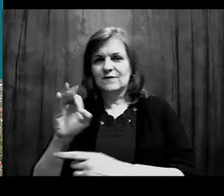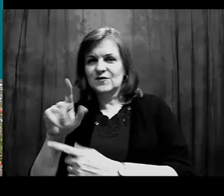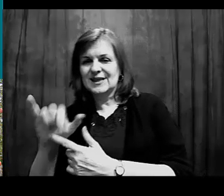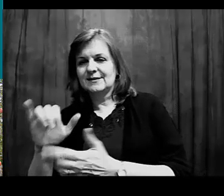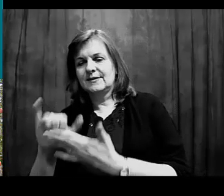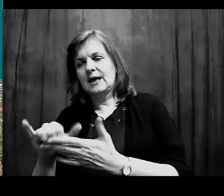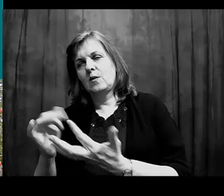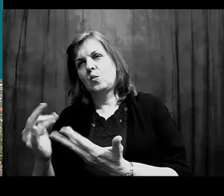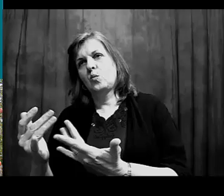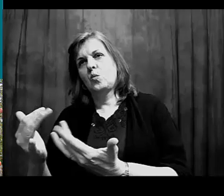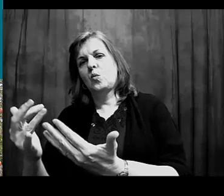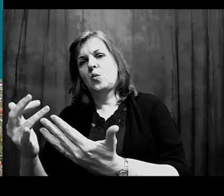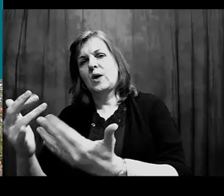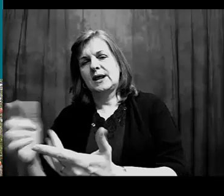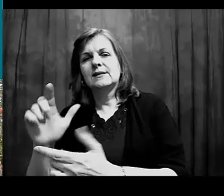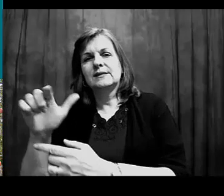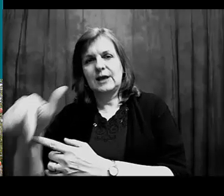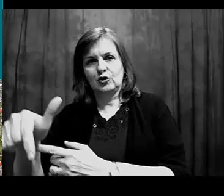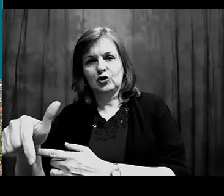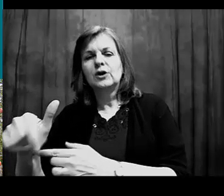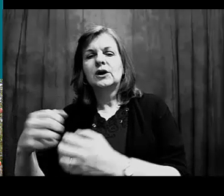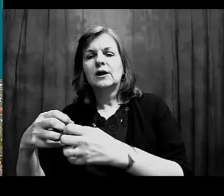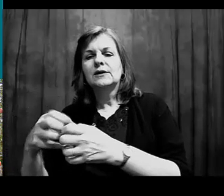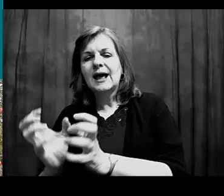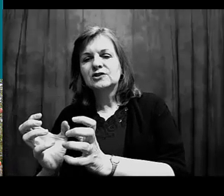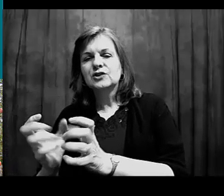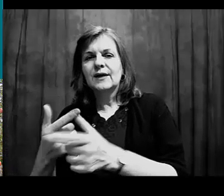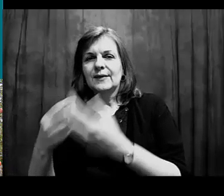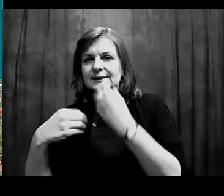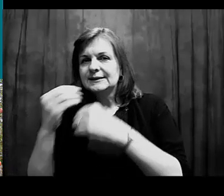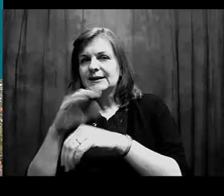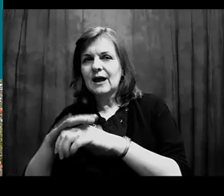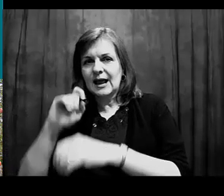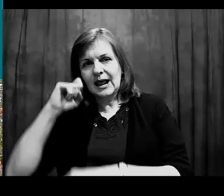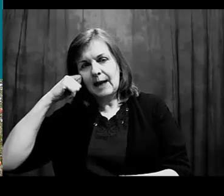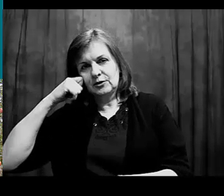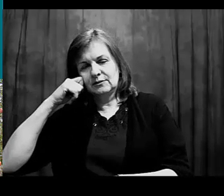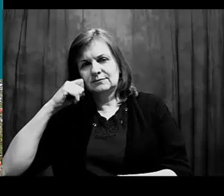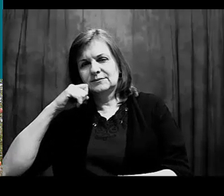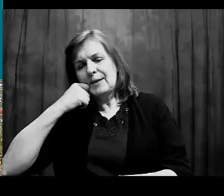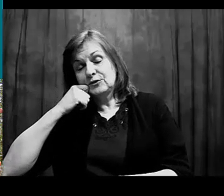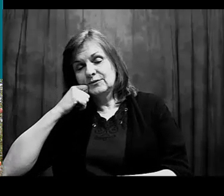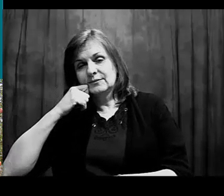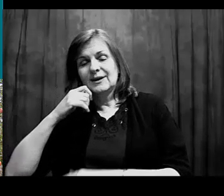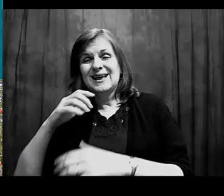hawthorne berries as opposed to the flies that essentially sleep in -- hatch later in the season